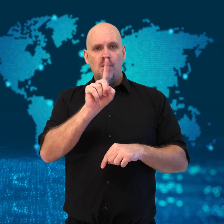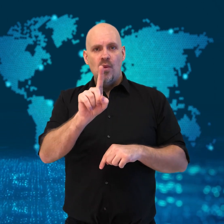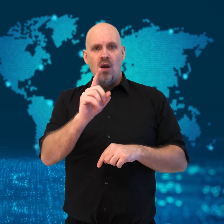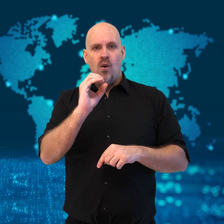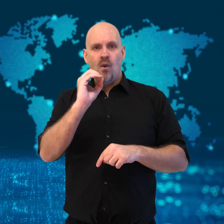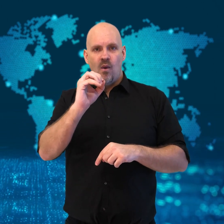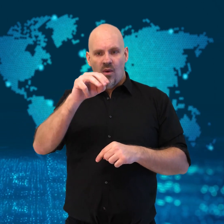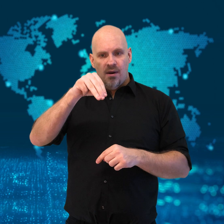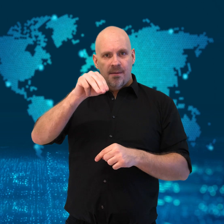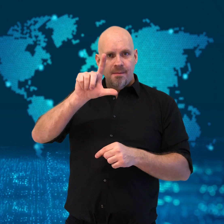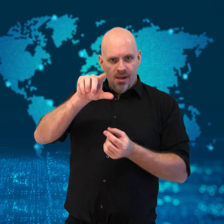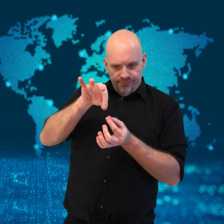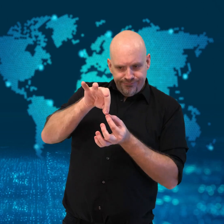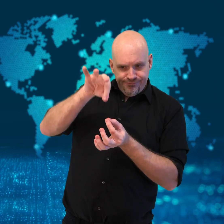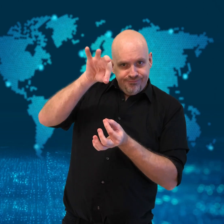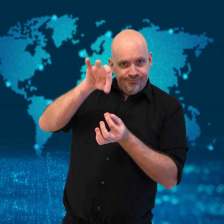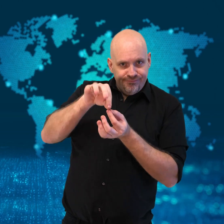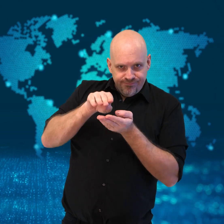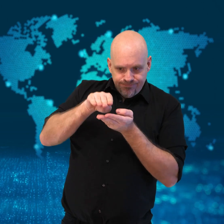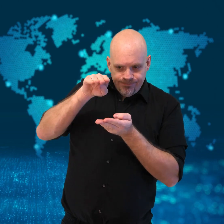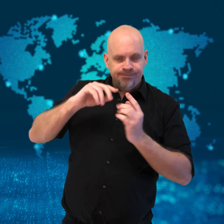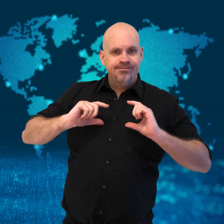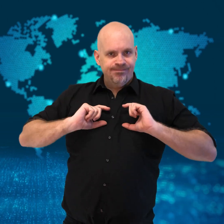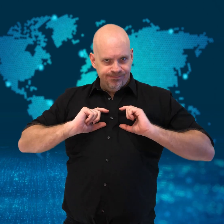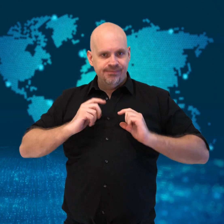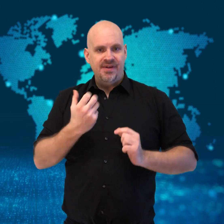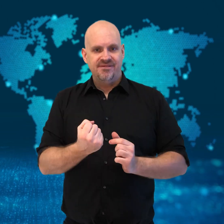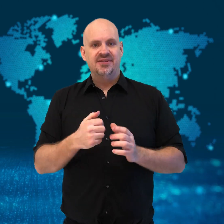during baptism ceremonies for years.